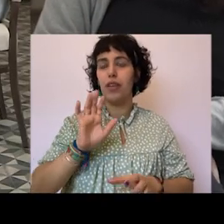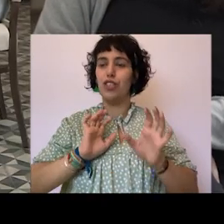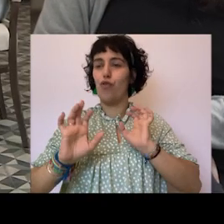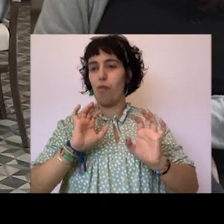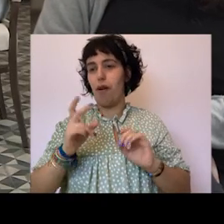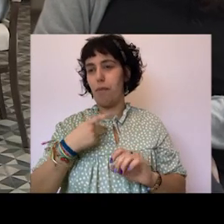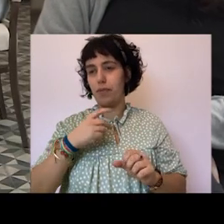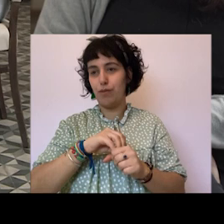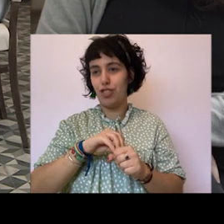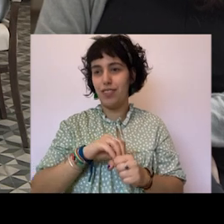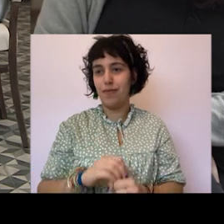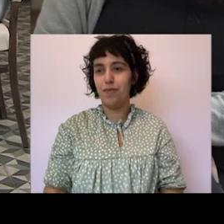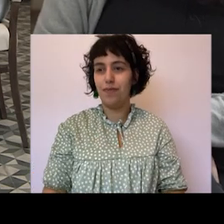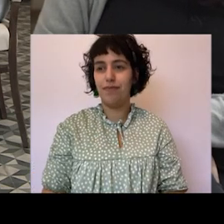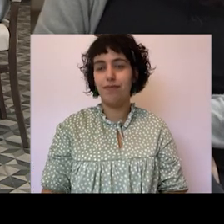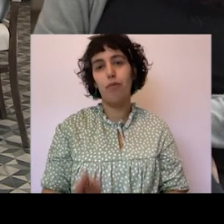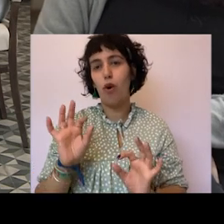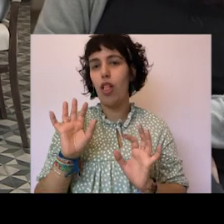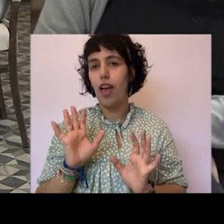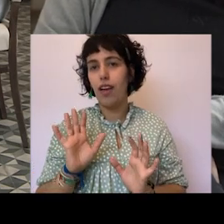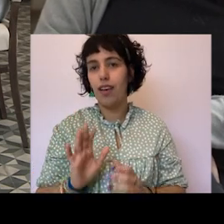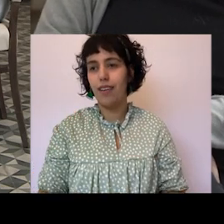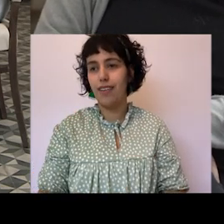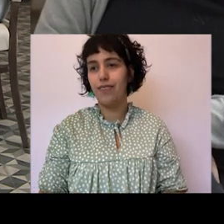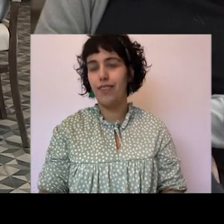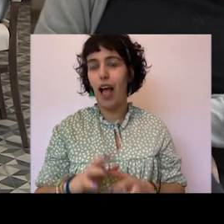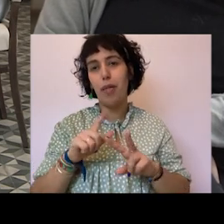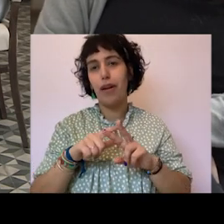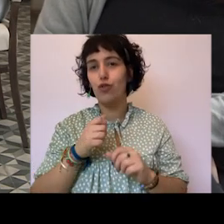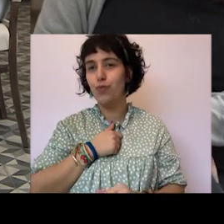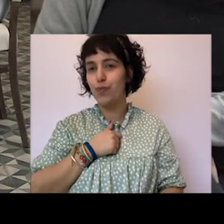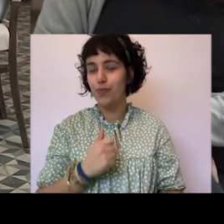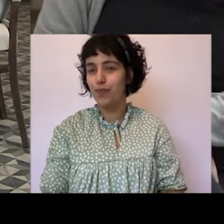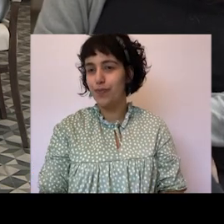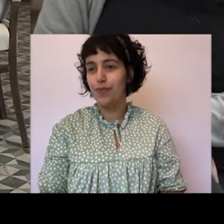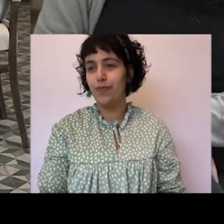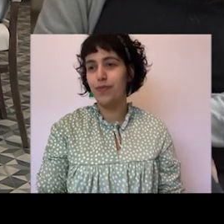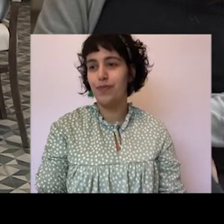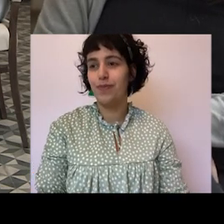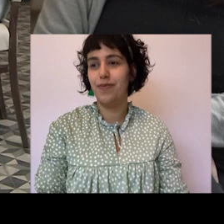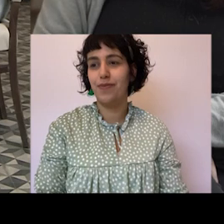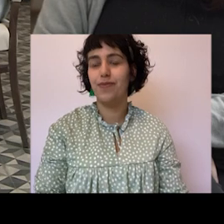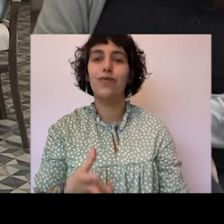That's it, Alberto. Thank you so much We thank you. -We thank you.